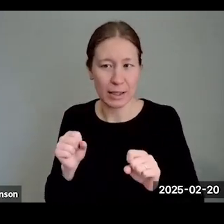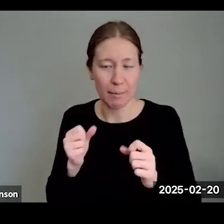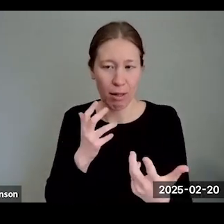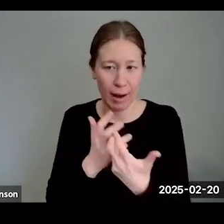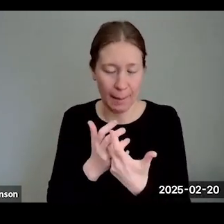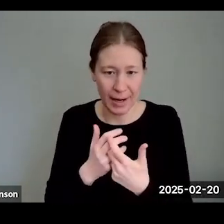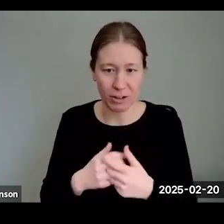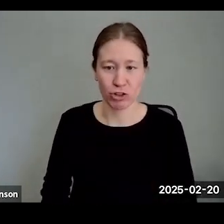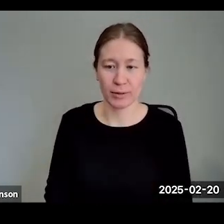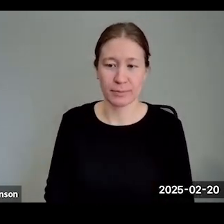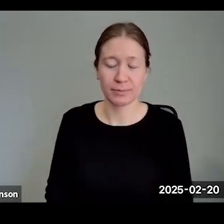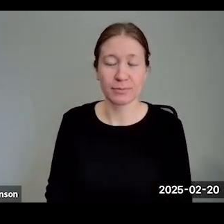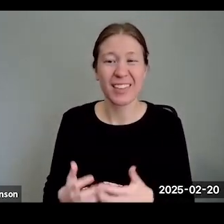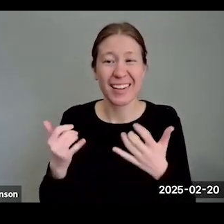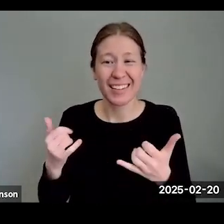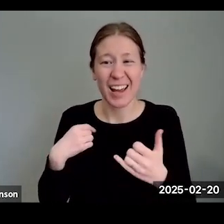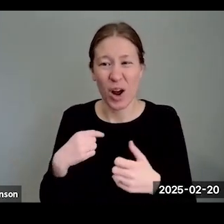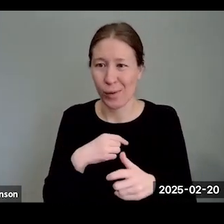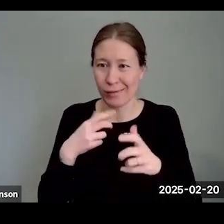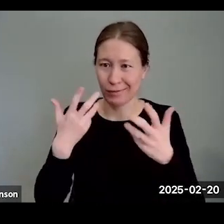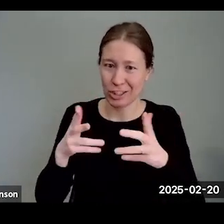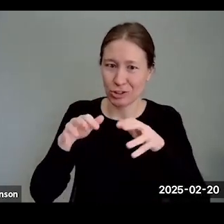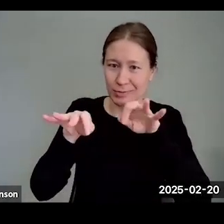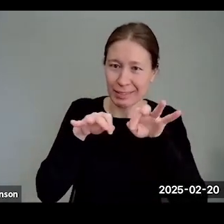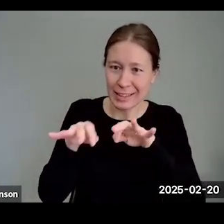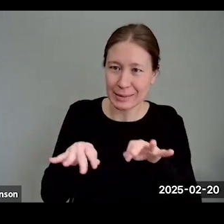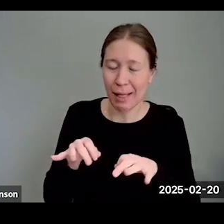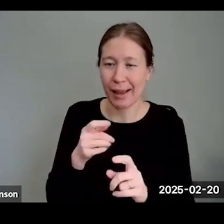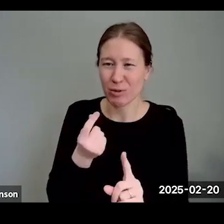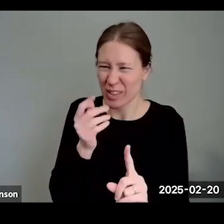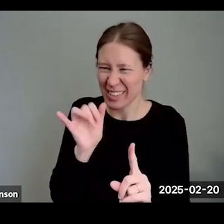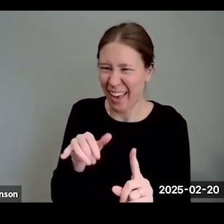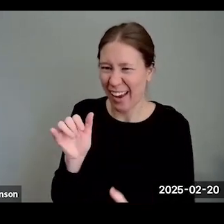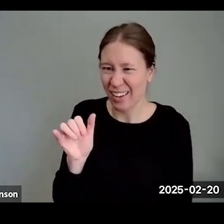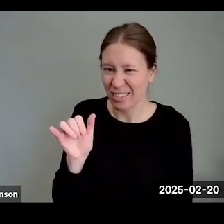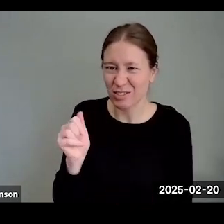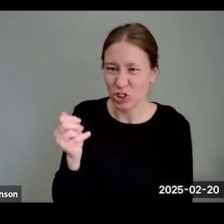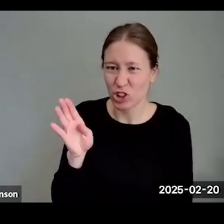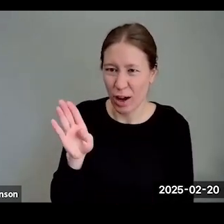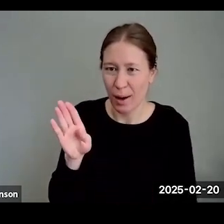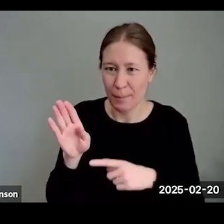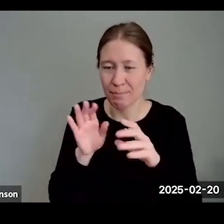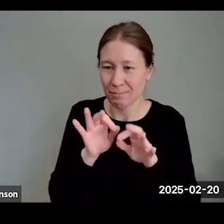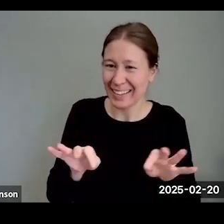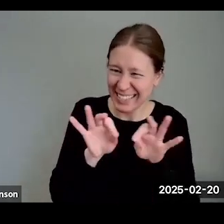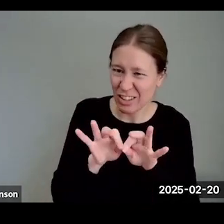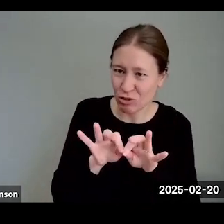So now that we've defined what an essential job function is, we've talked about some of the differences